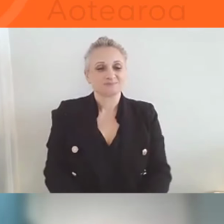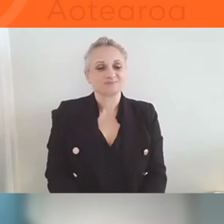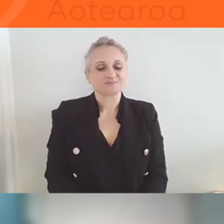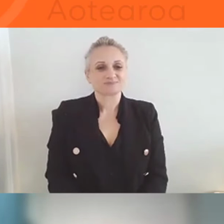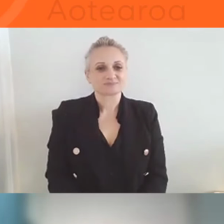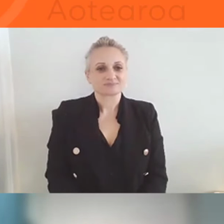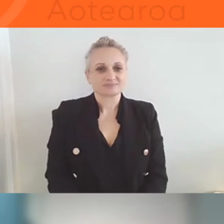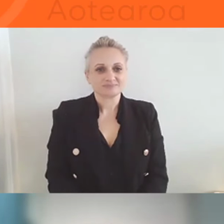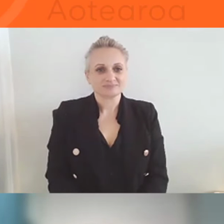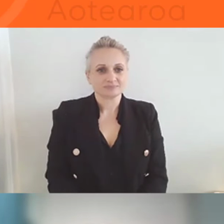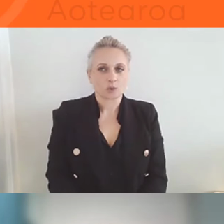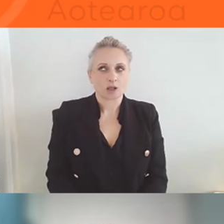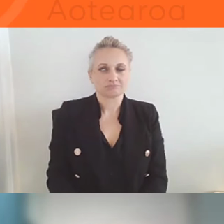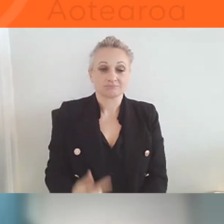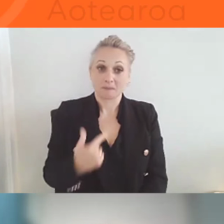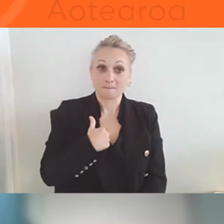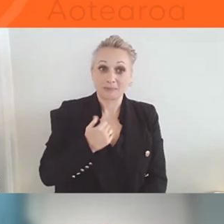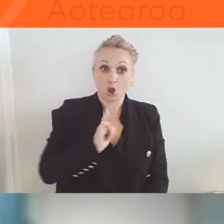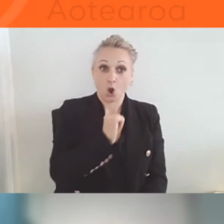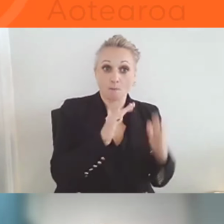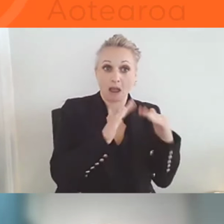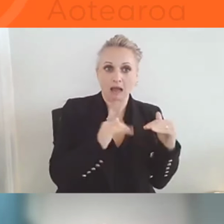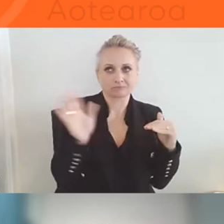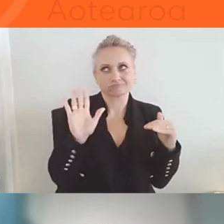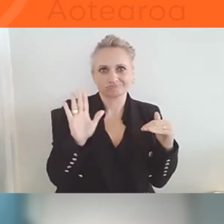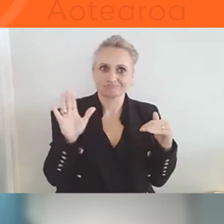the bank owns my home not me, but as someone who does own their own